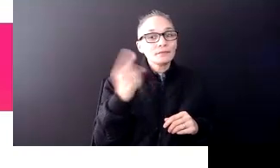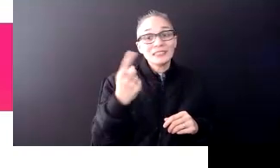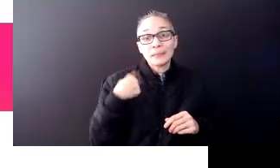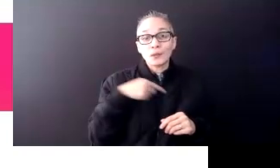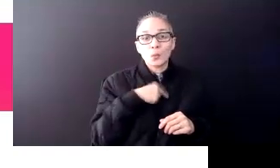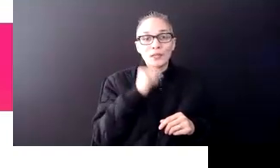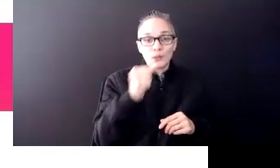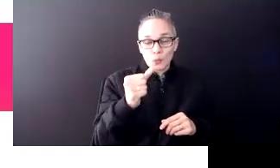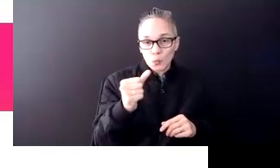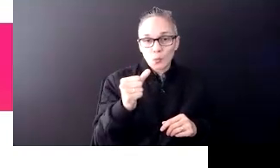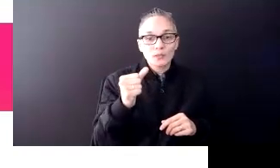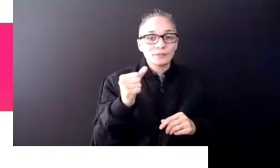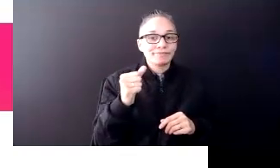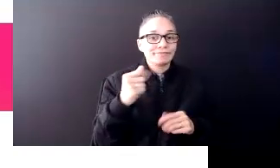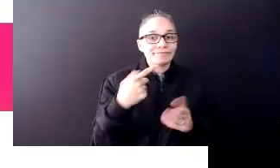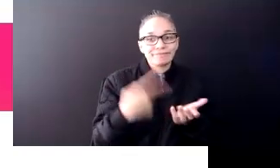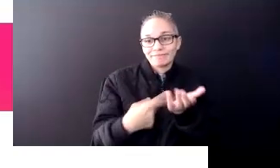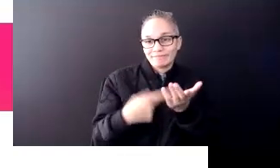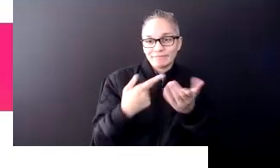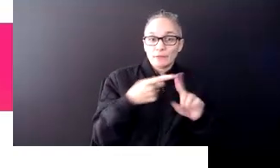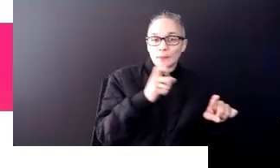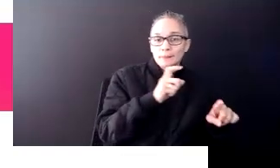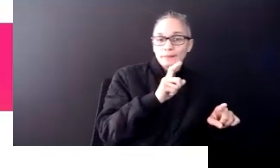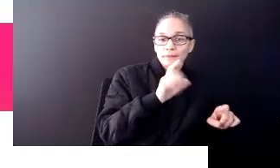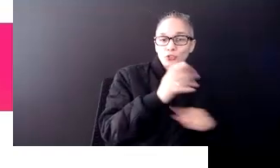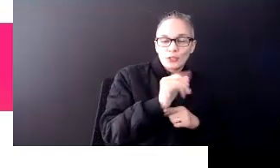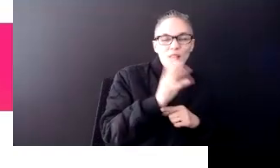to in, you know, within the chat, we will stop periodically.